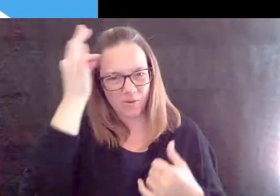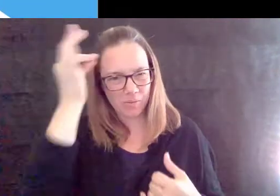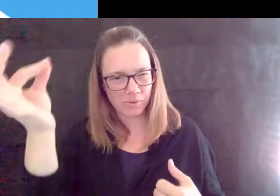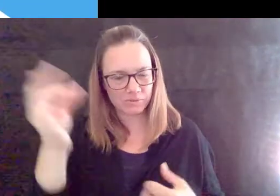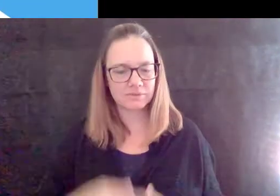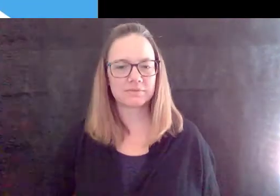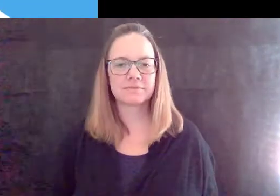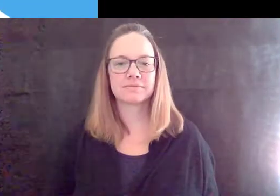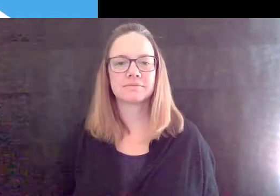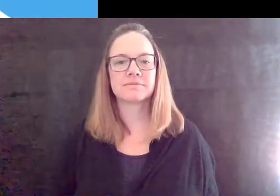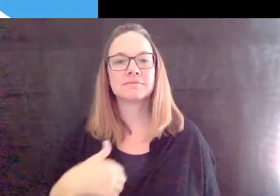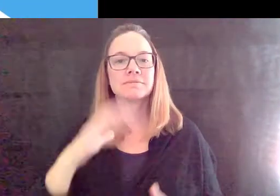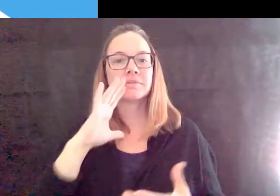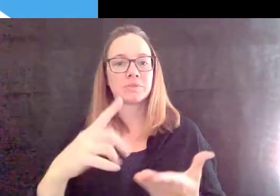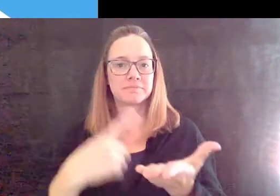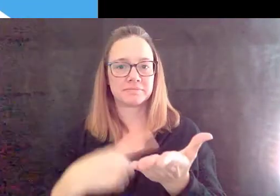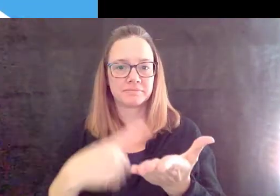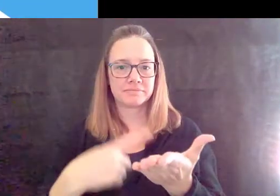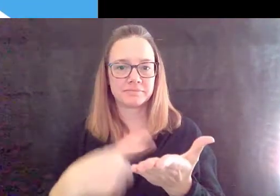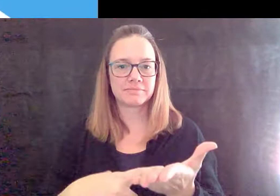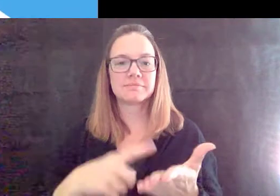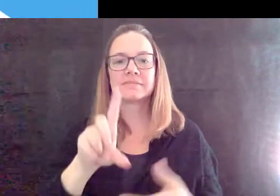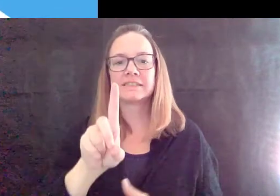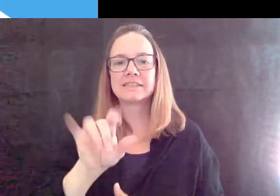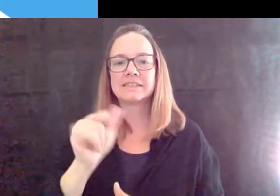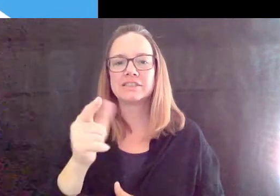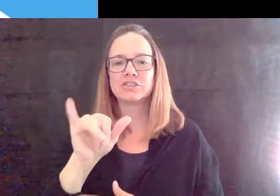And I'm going to talk to you about the digital front